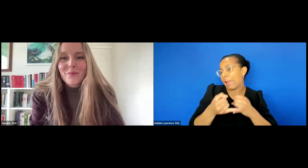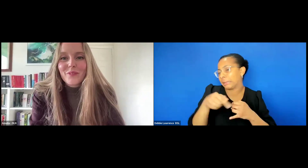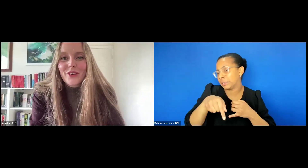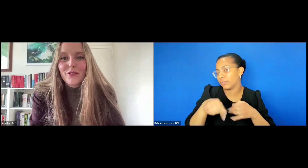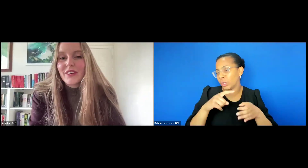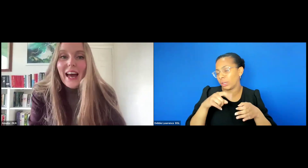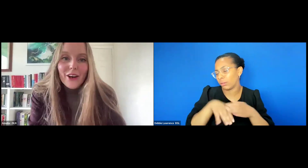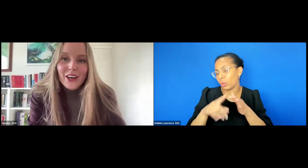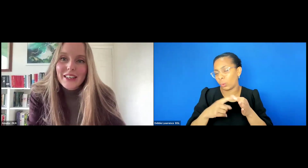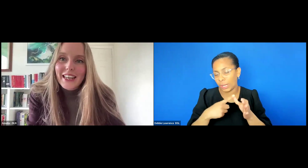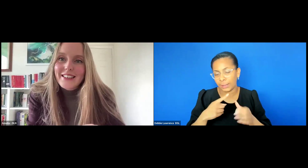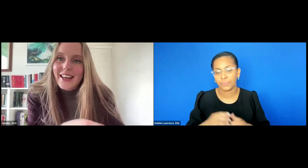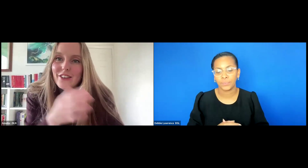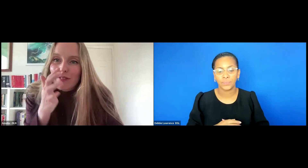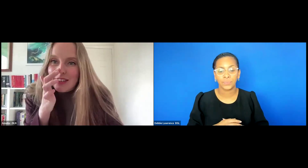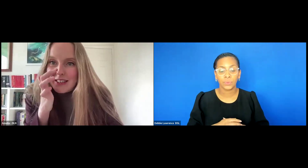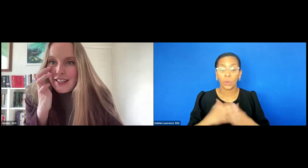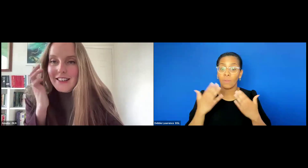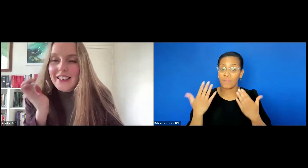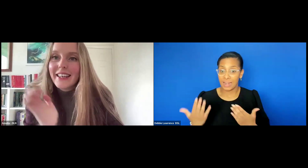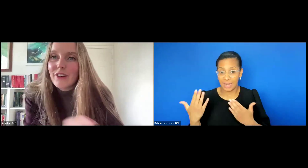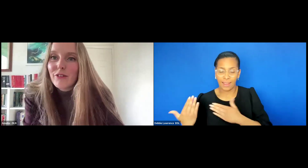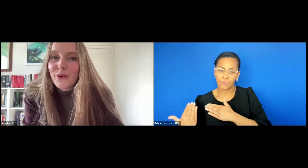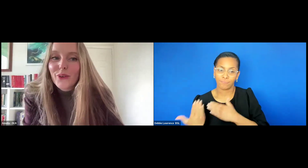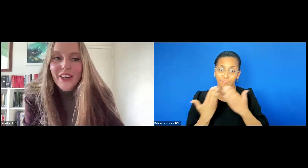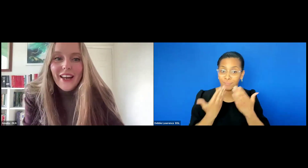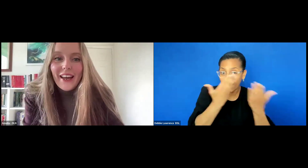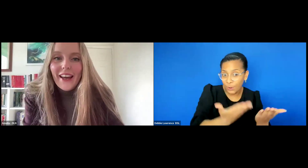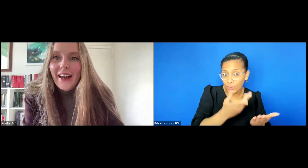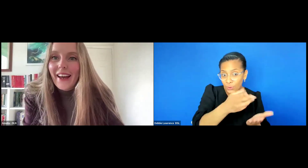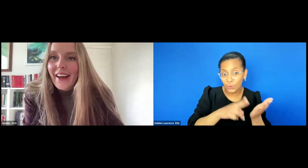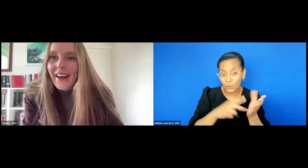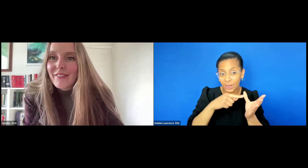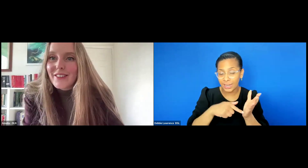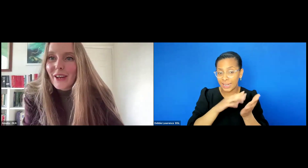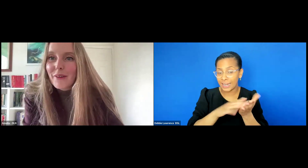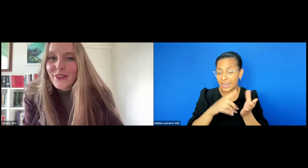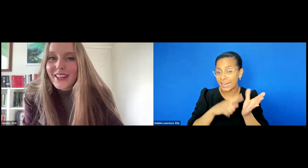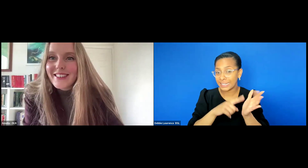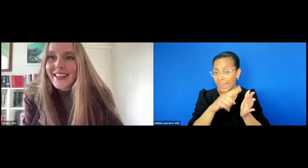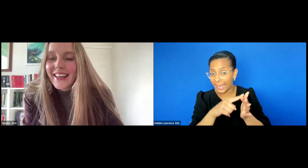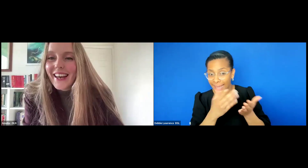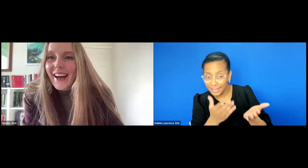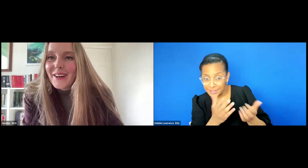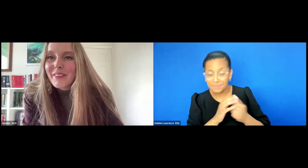So for now I would like to hand over to Natalie if you're if that's okay with you, Nathalie.